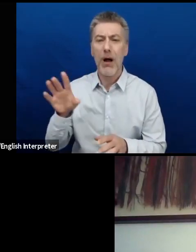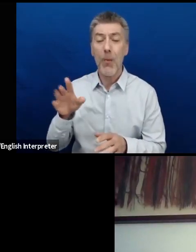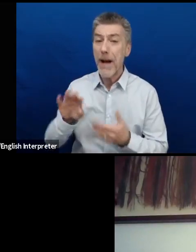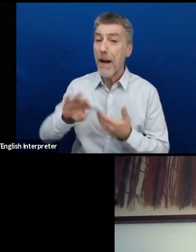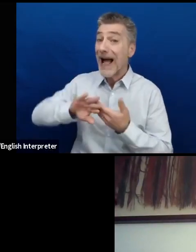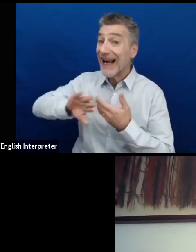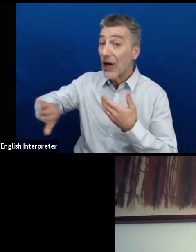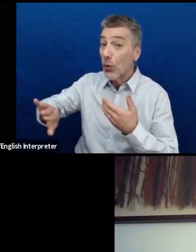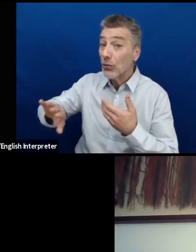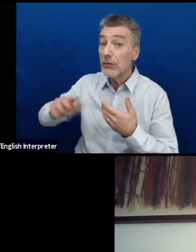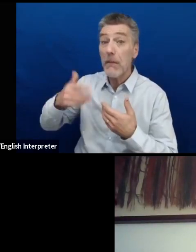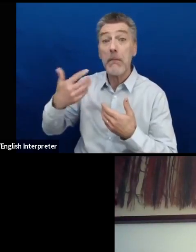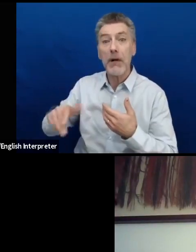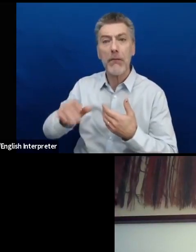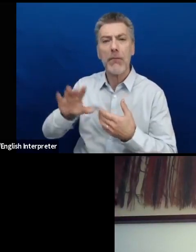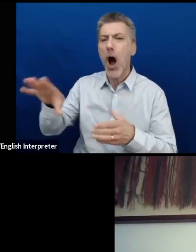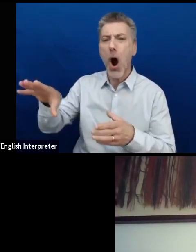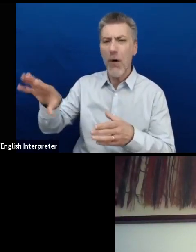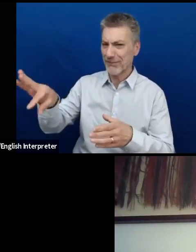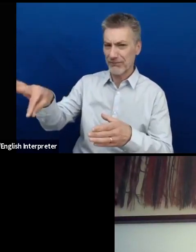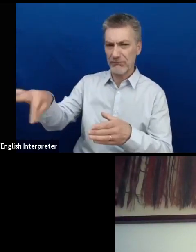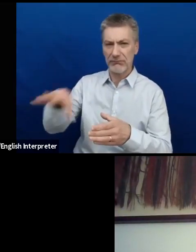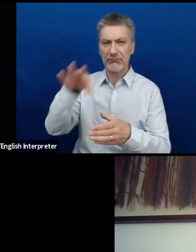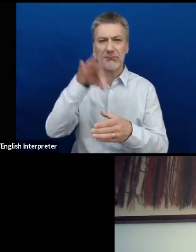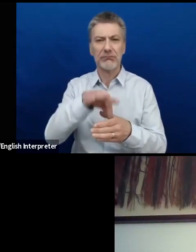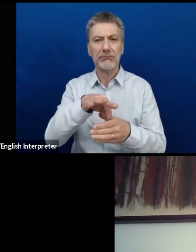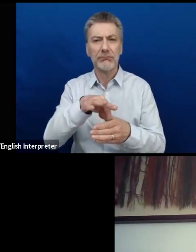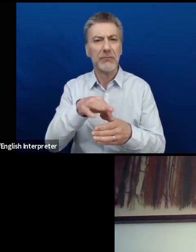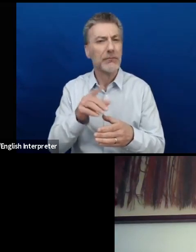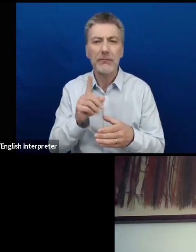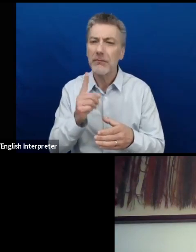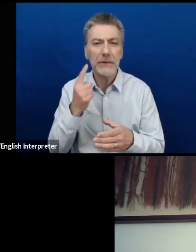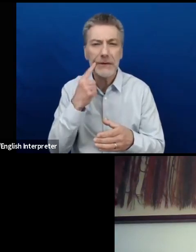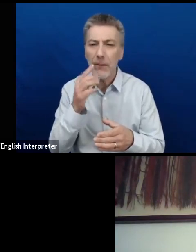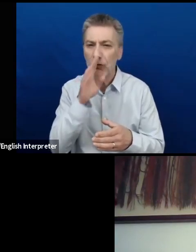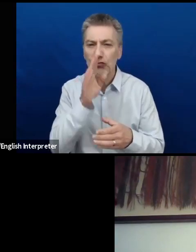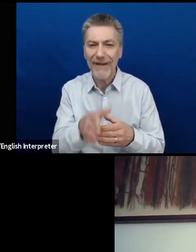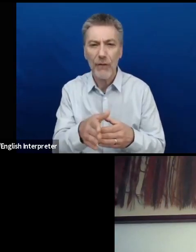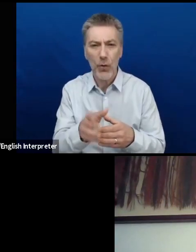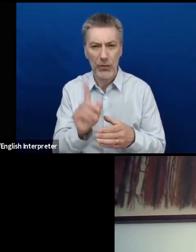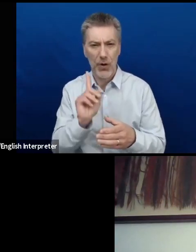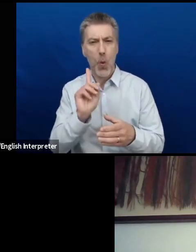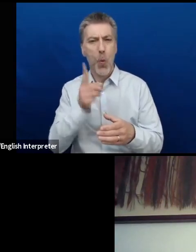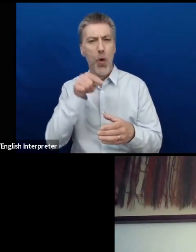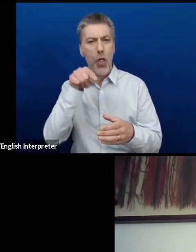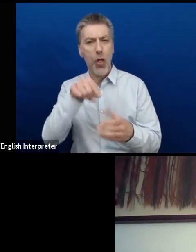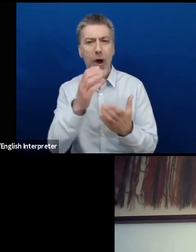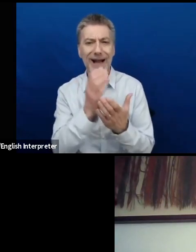exclusion and if we don't - ie those who come to be recognised